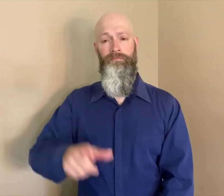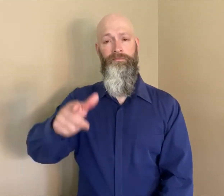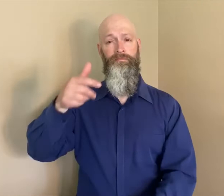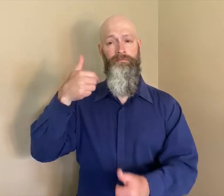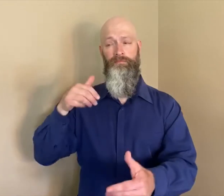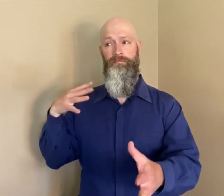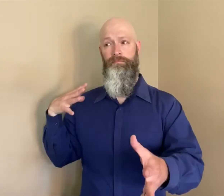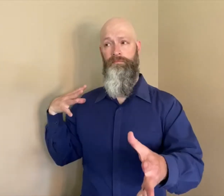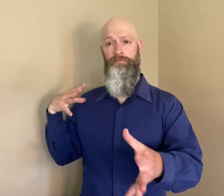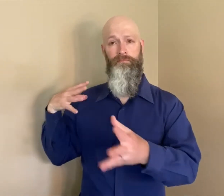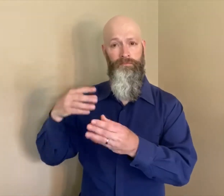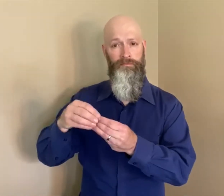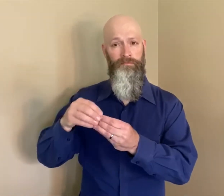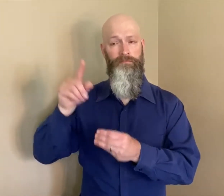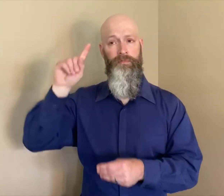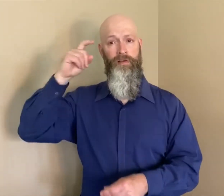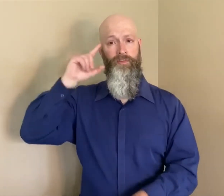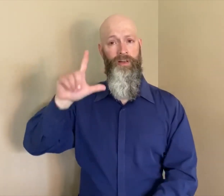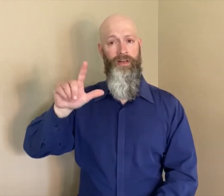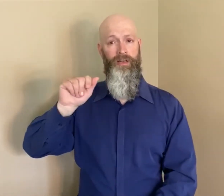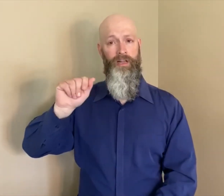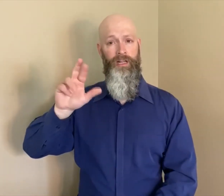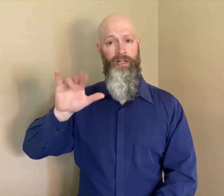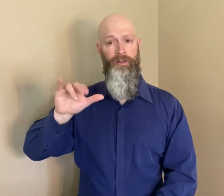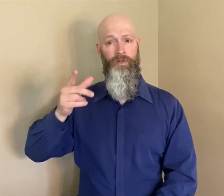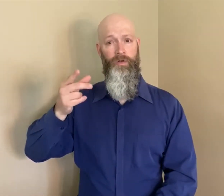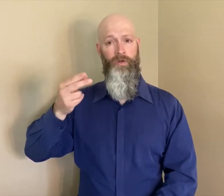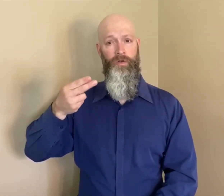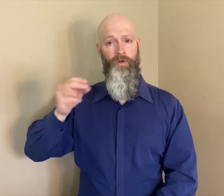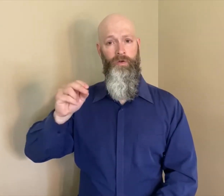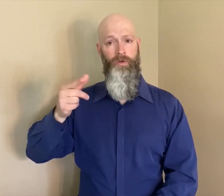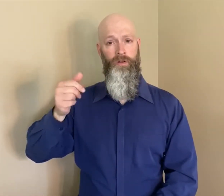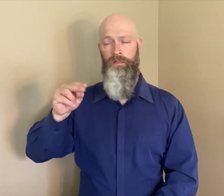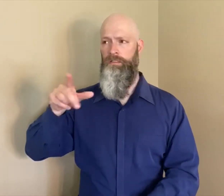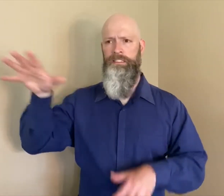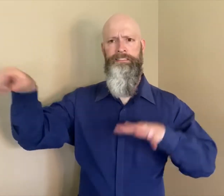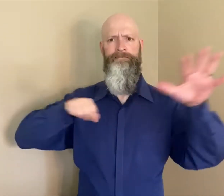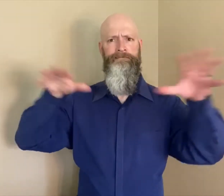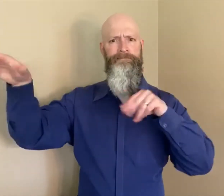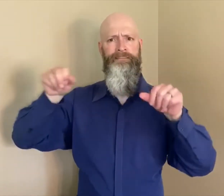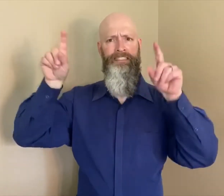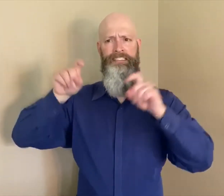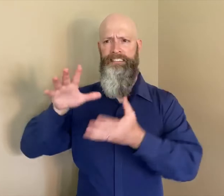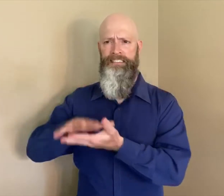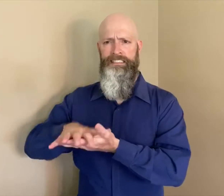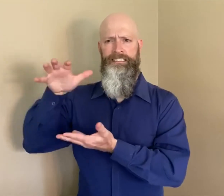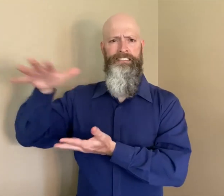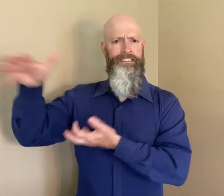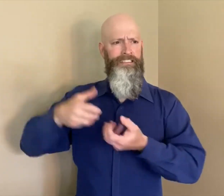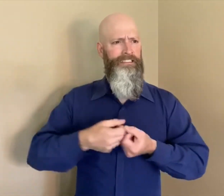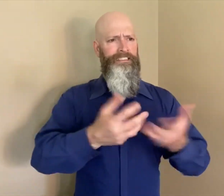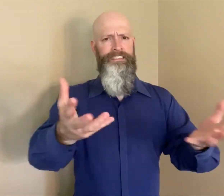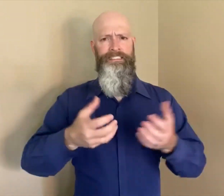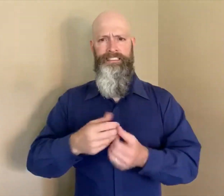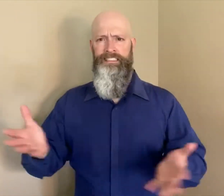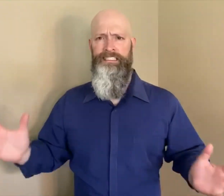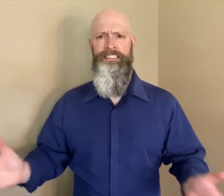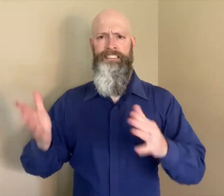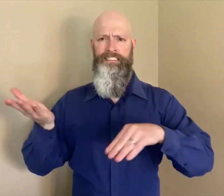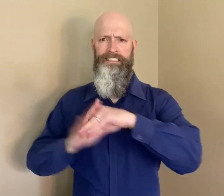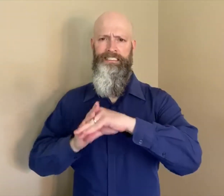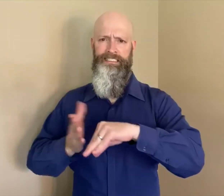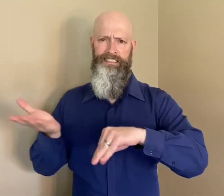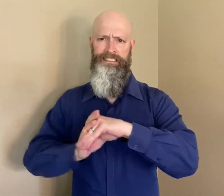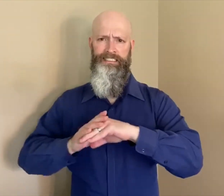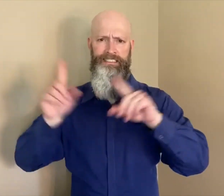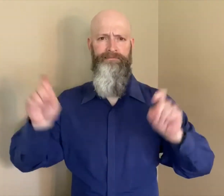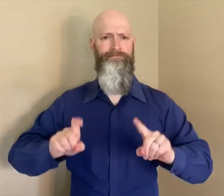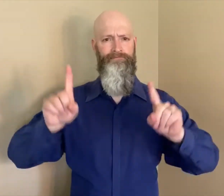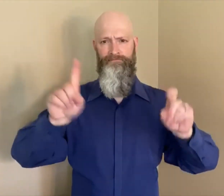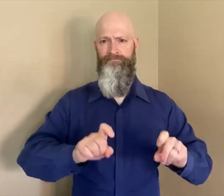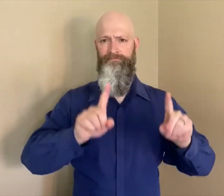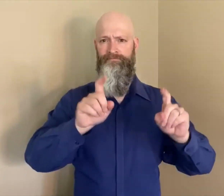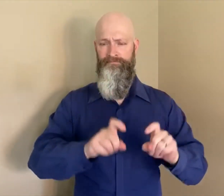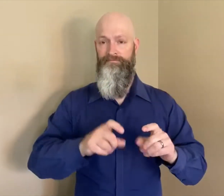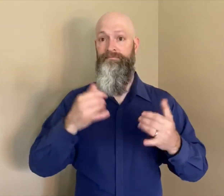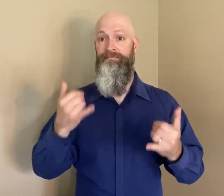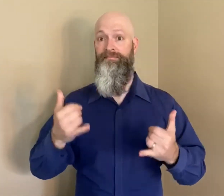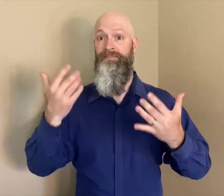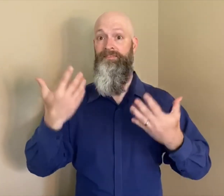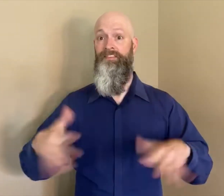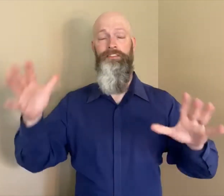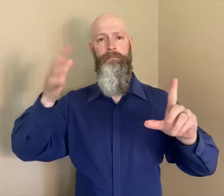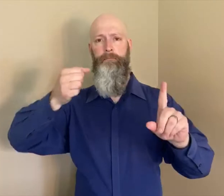Governor Hogan announced that the state has reached a critical milestone in its long-term COVID-19 testing strategy,